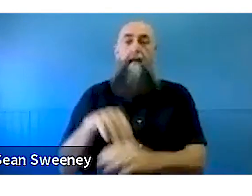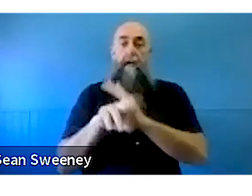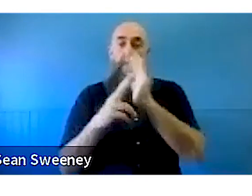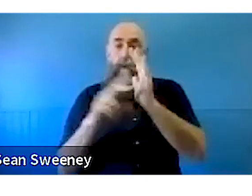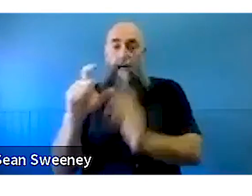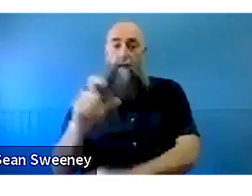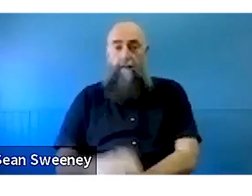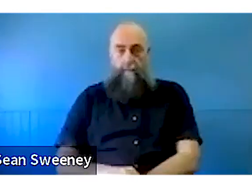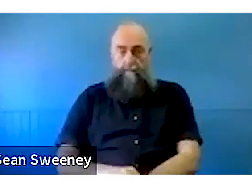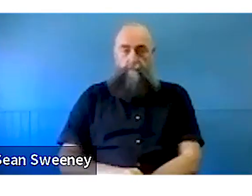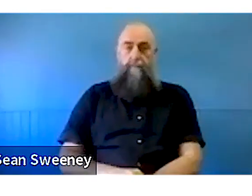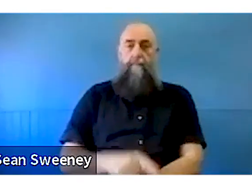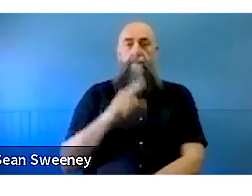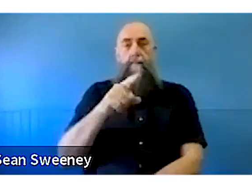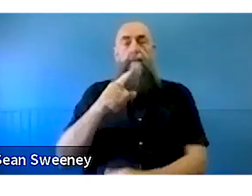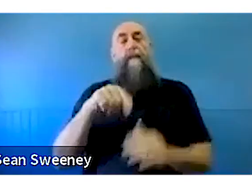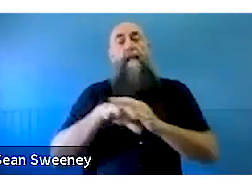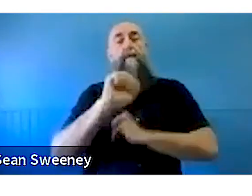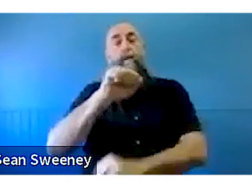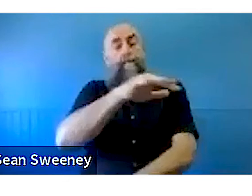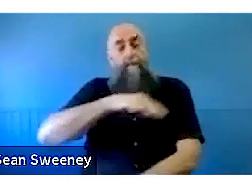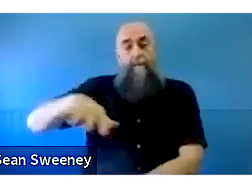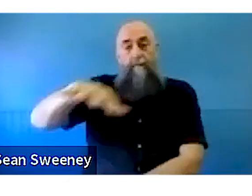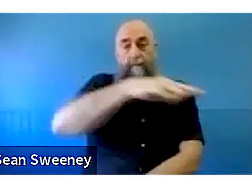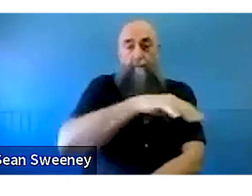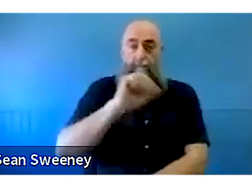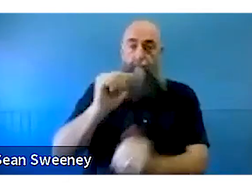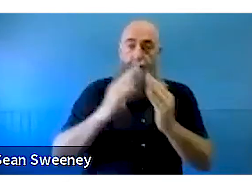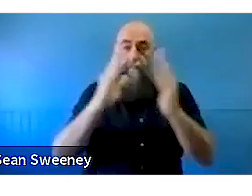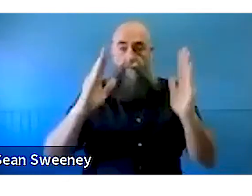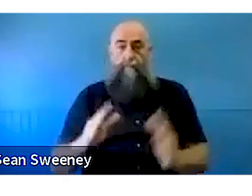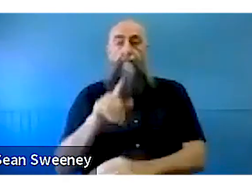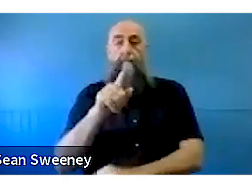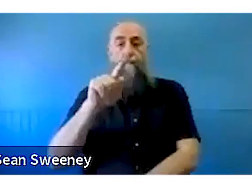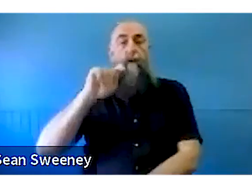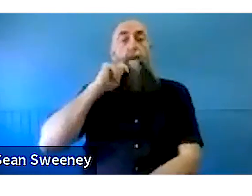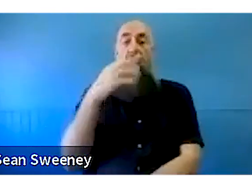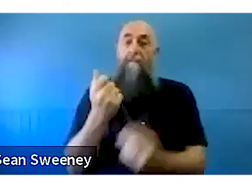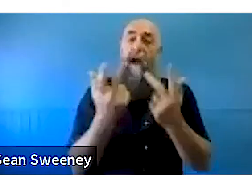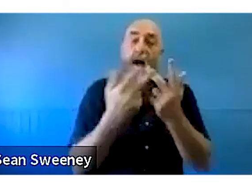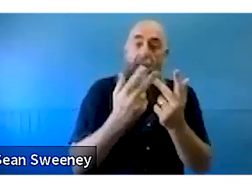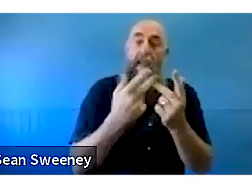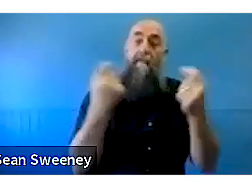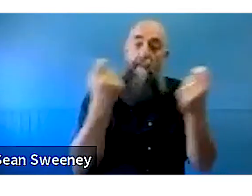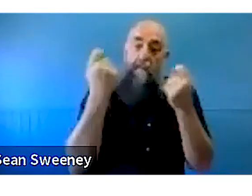In your own area you'll have your own festivals.